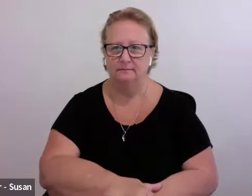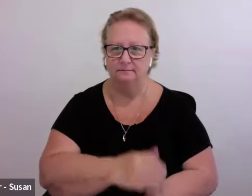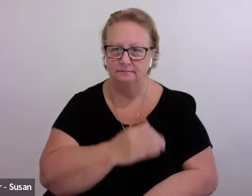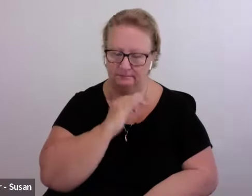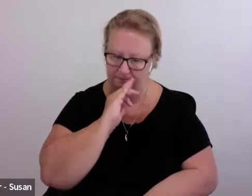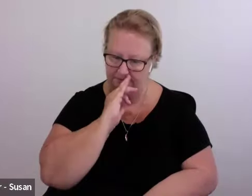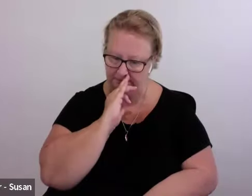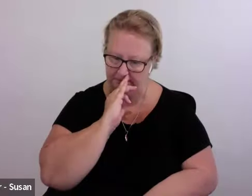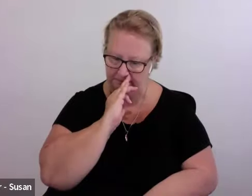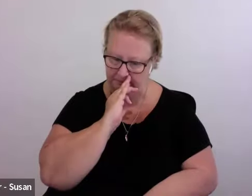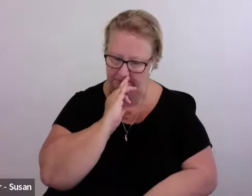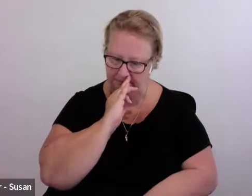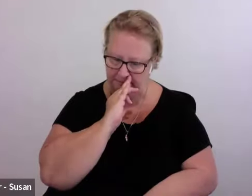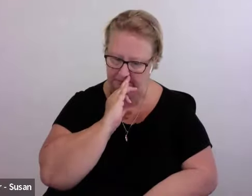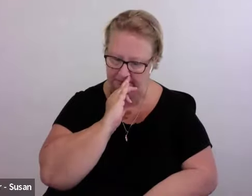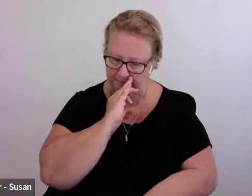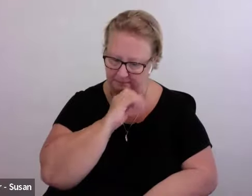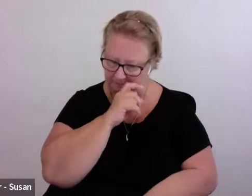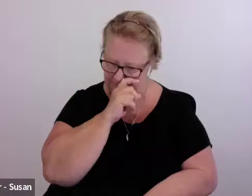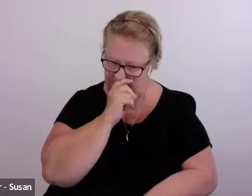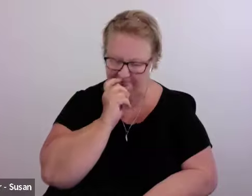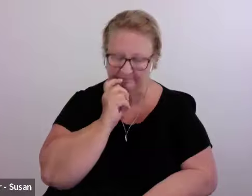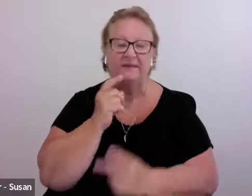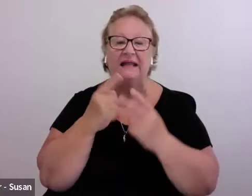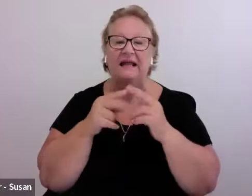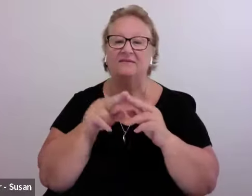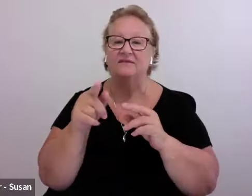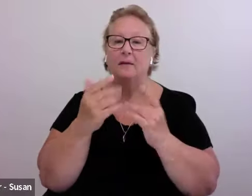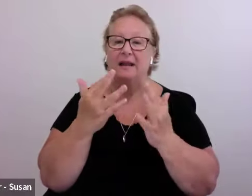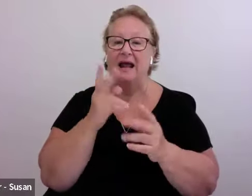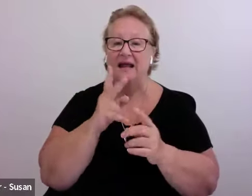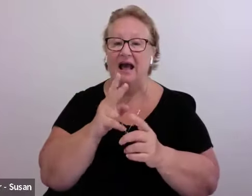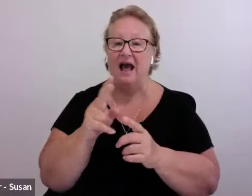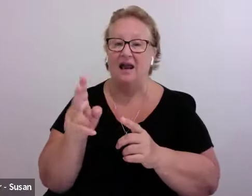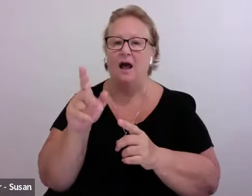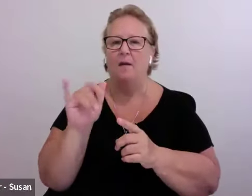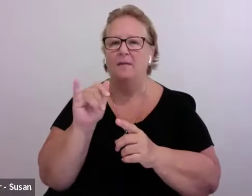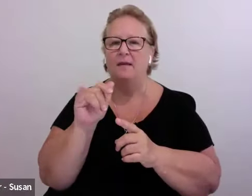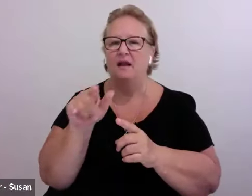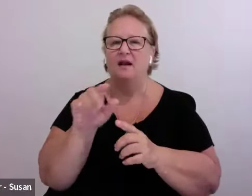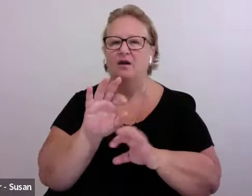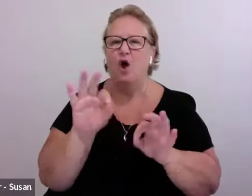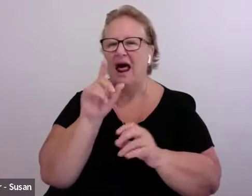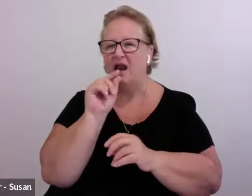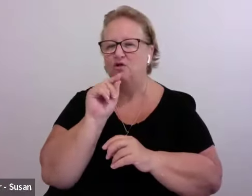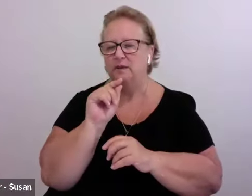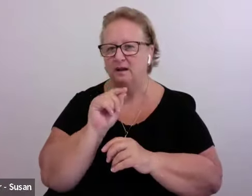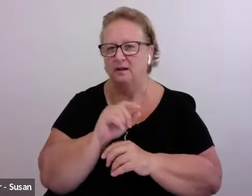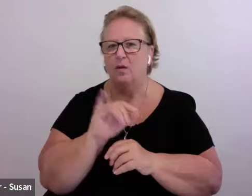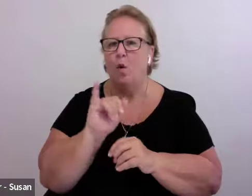questions, is what happens if the same person appears on multiple applications. Catherine? CATHERINE: